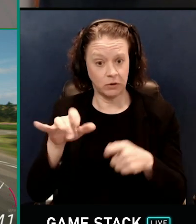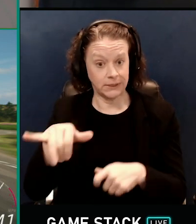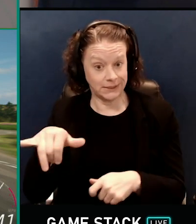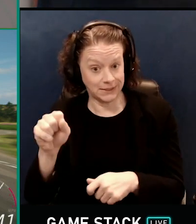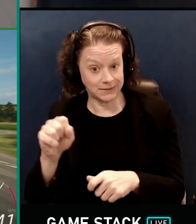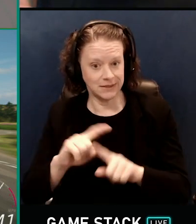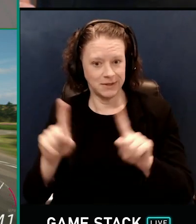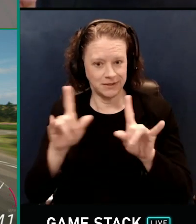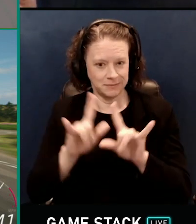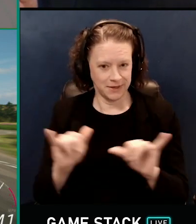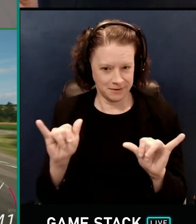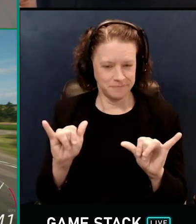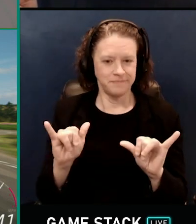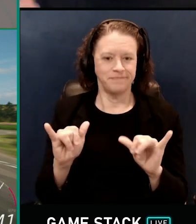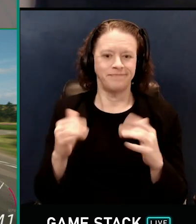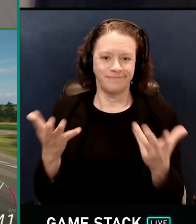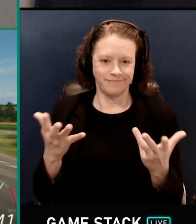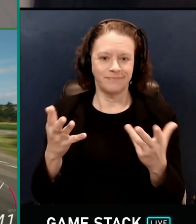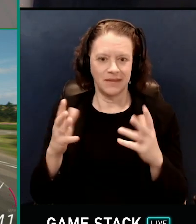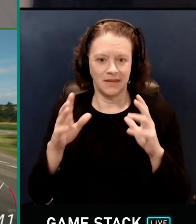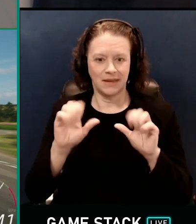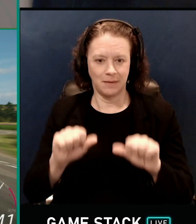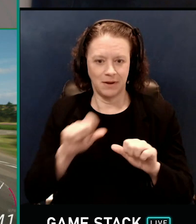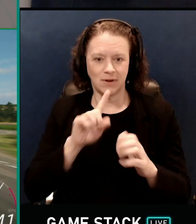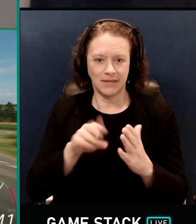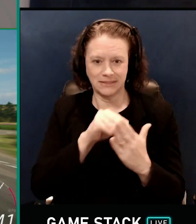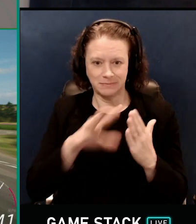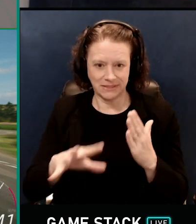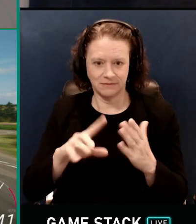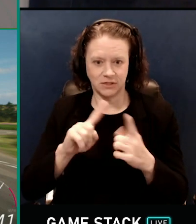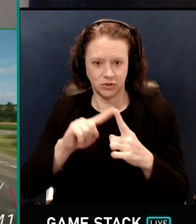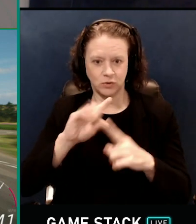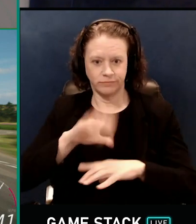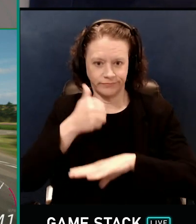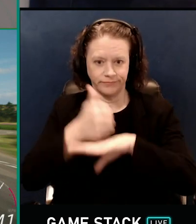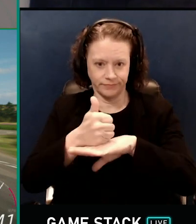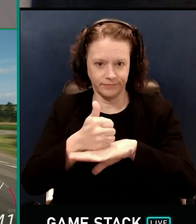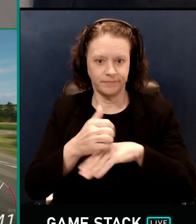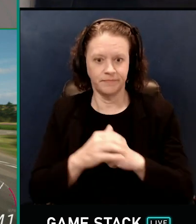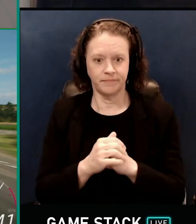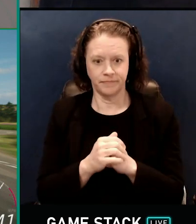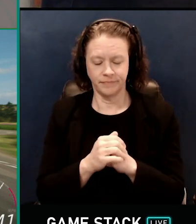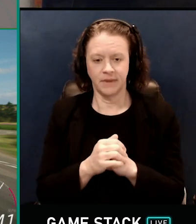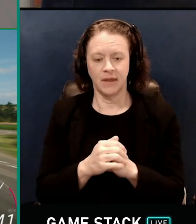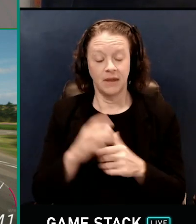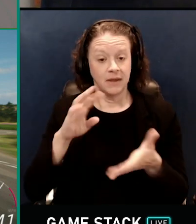Unfortunately Fortunately there also very expensive to configure. And so For these reasons,